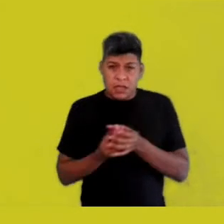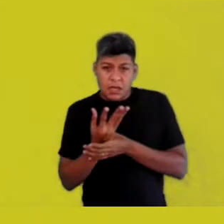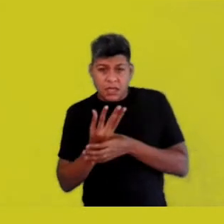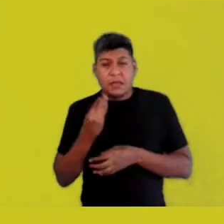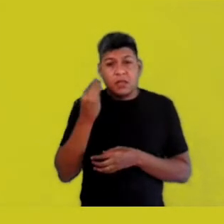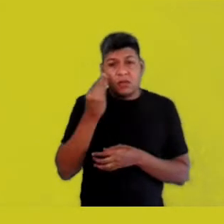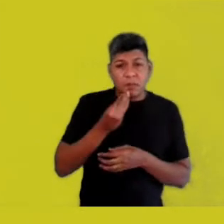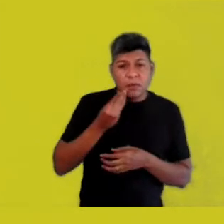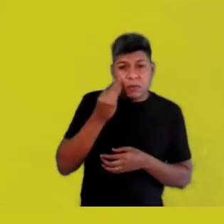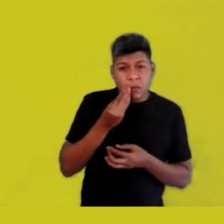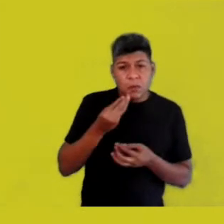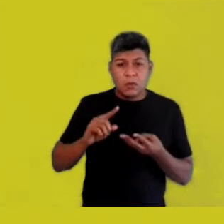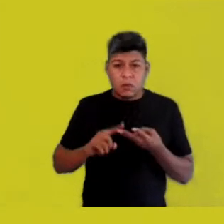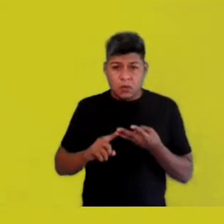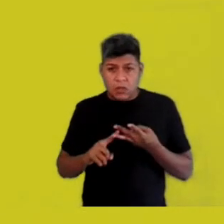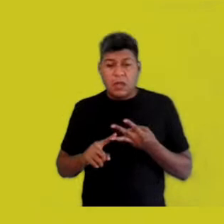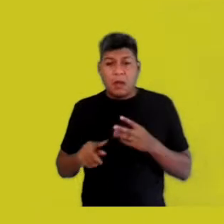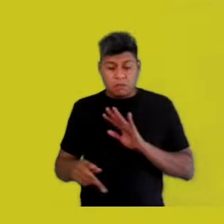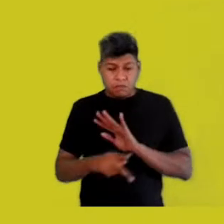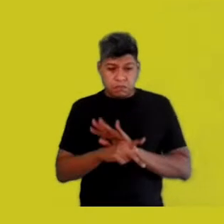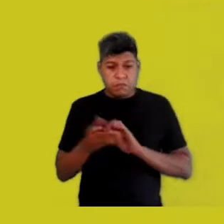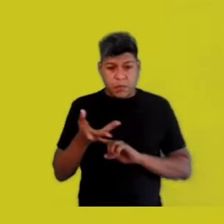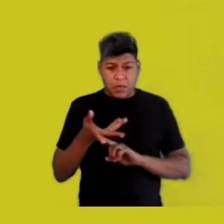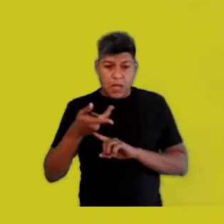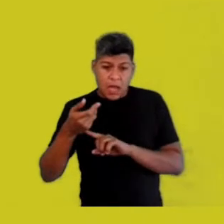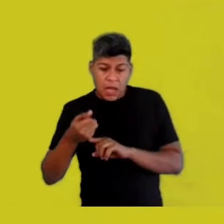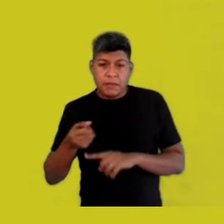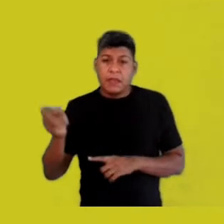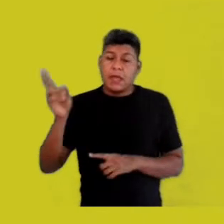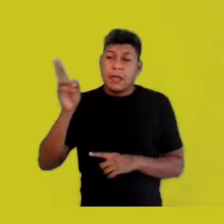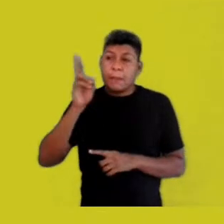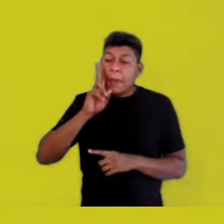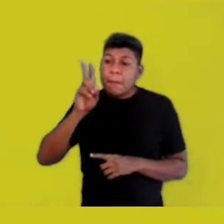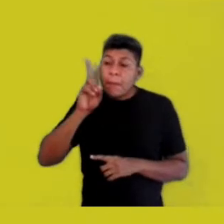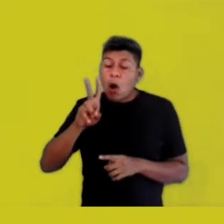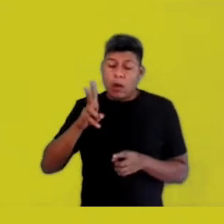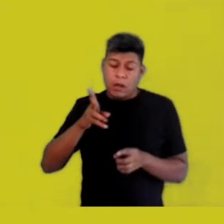theater centers, memory and research and stage design.